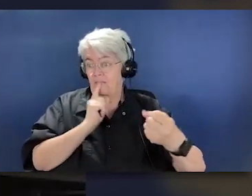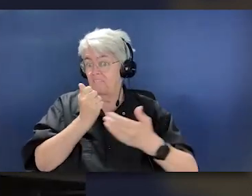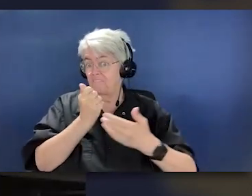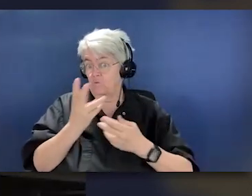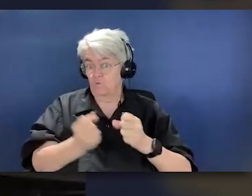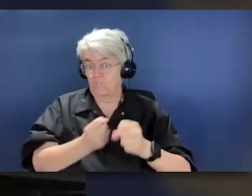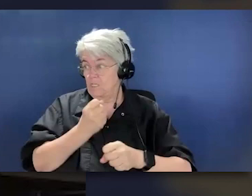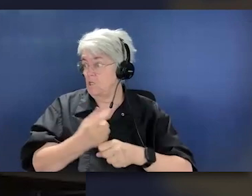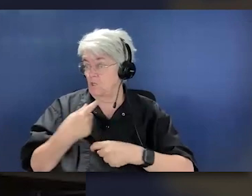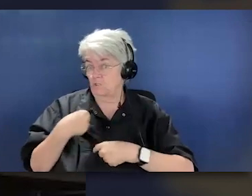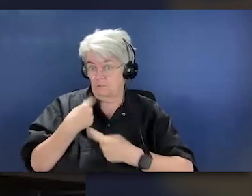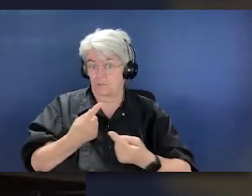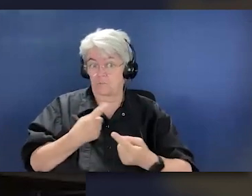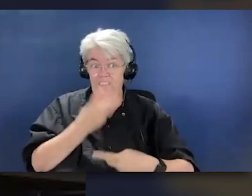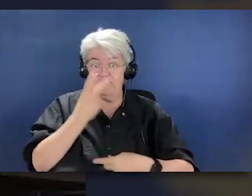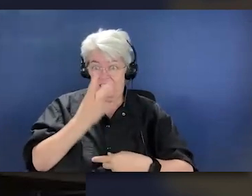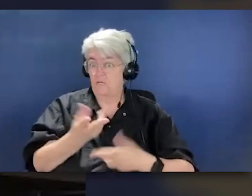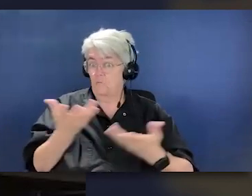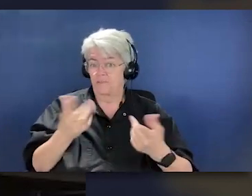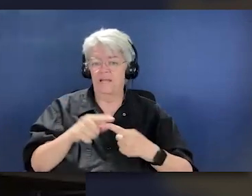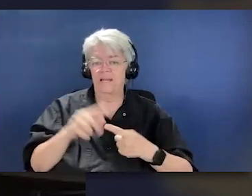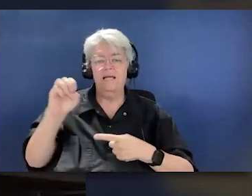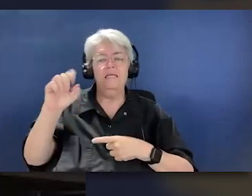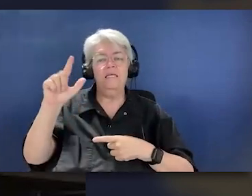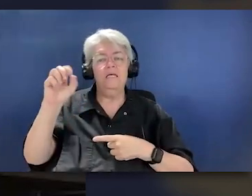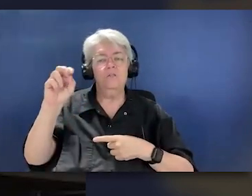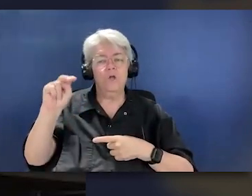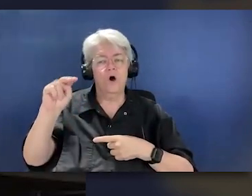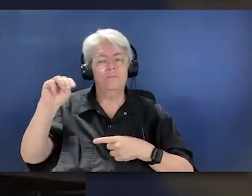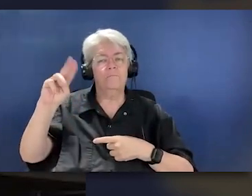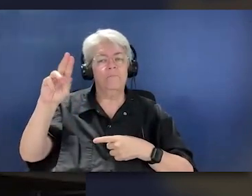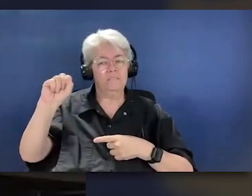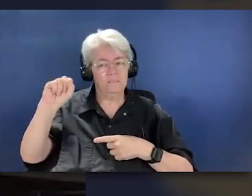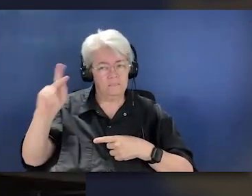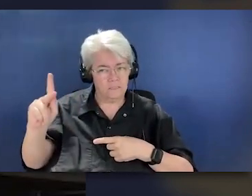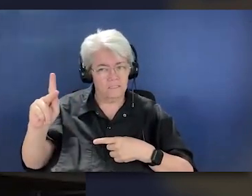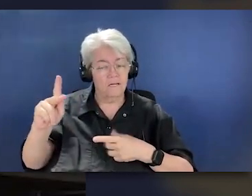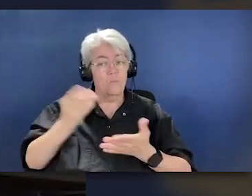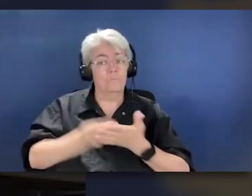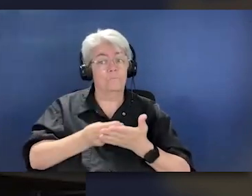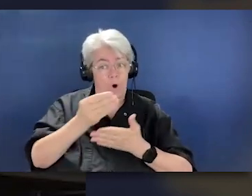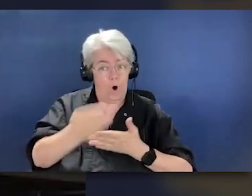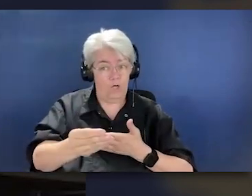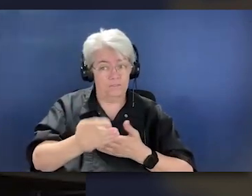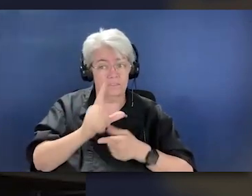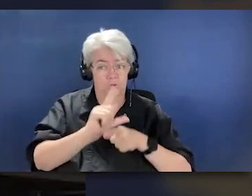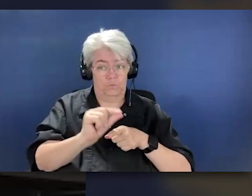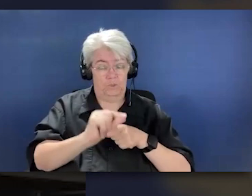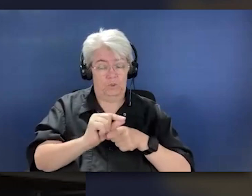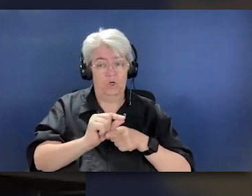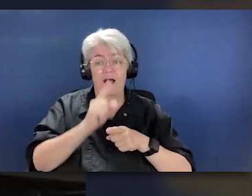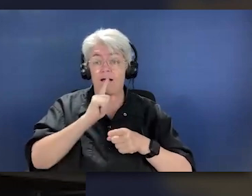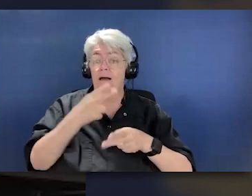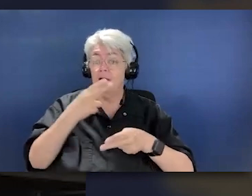that can be since Elon Musk bought, renamed, and has effectively, from an educational perspective,